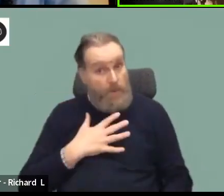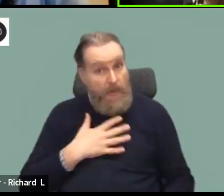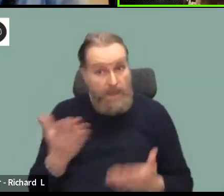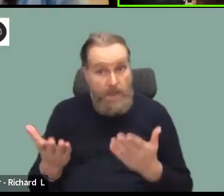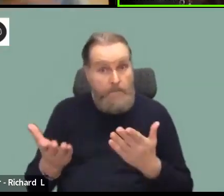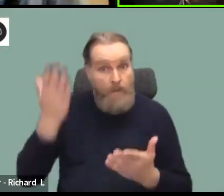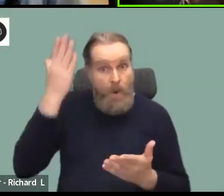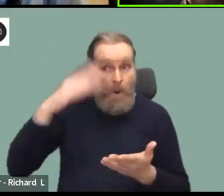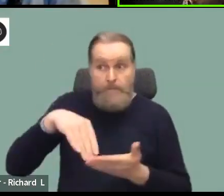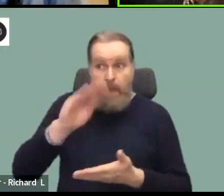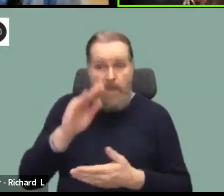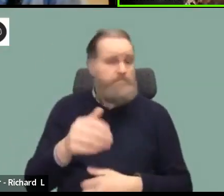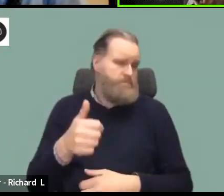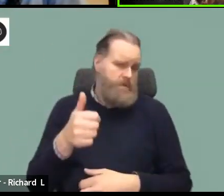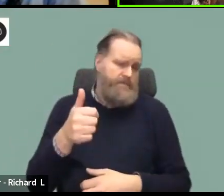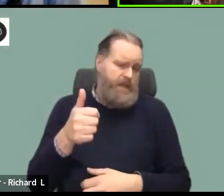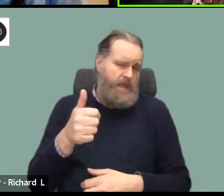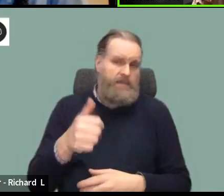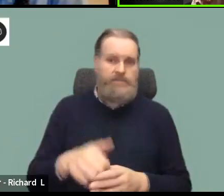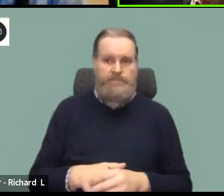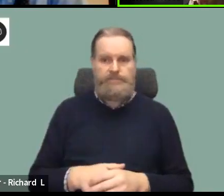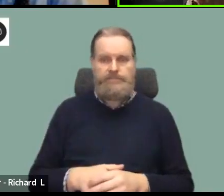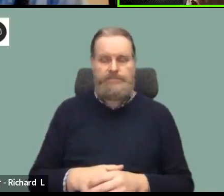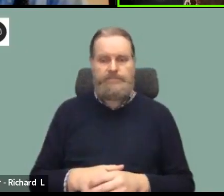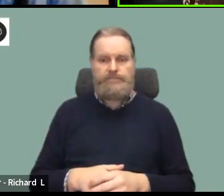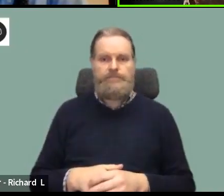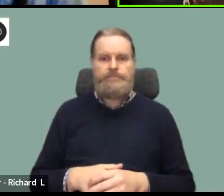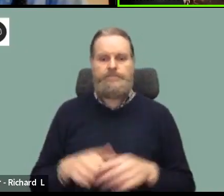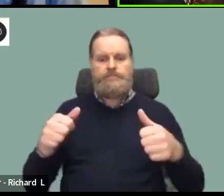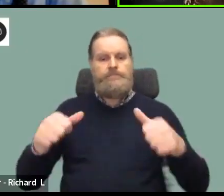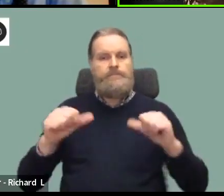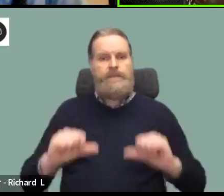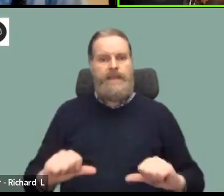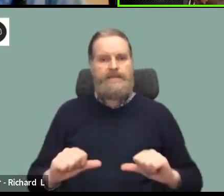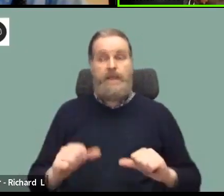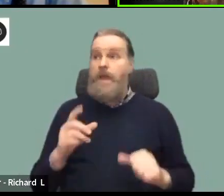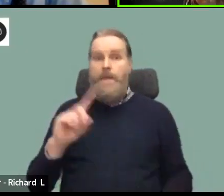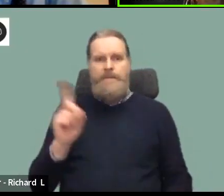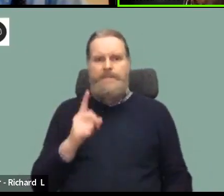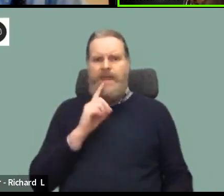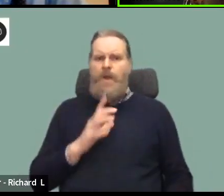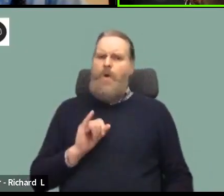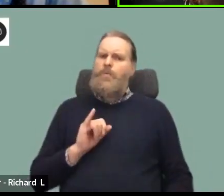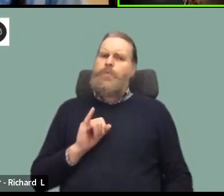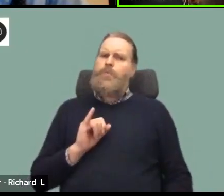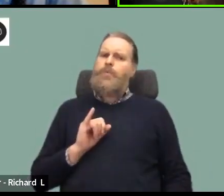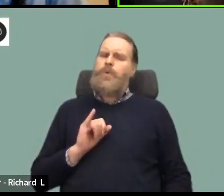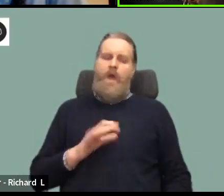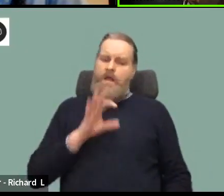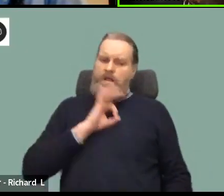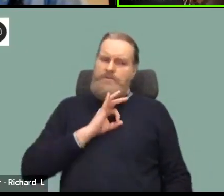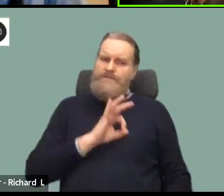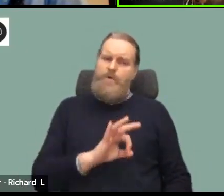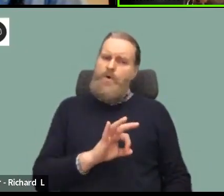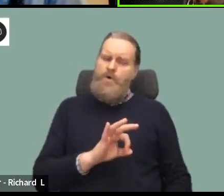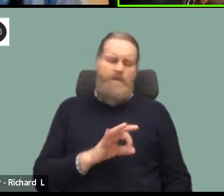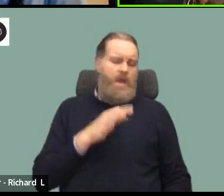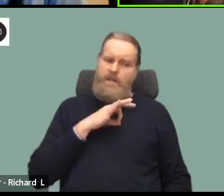really helpful. Thank you. ore voluntarily on top of that. That's really helpful. Thank you. and they're not surprisingly, there are lots of people saying I can't afford it, but. equally equally there lots of people